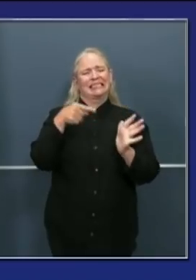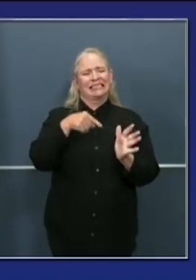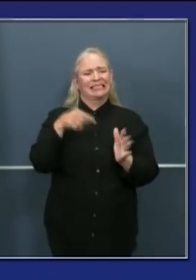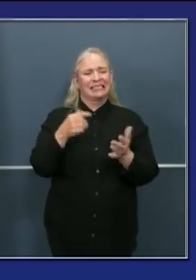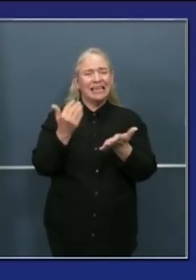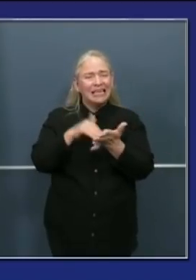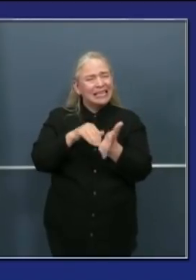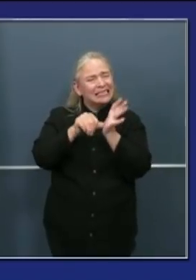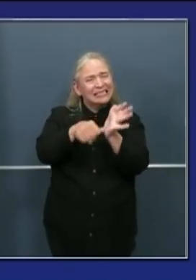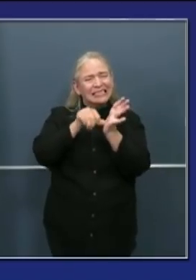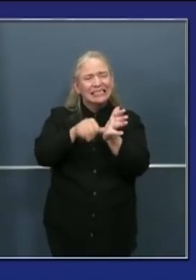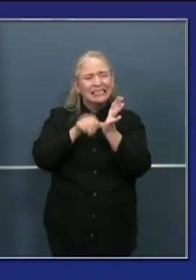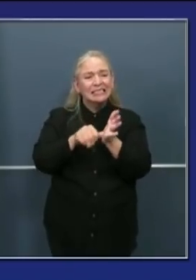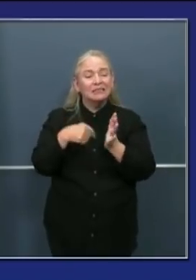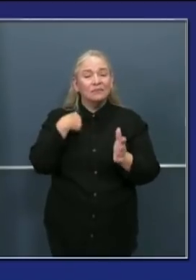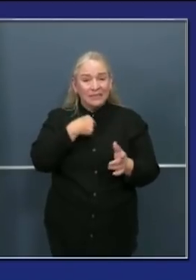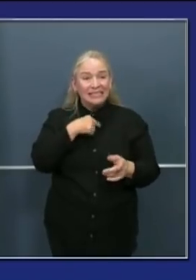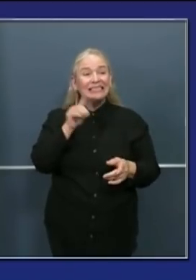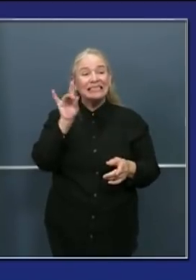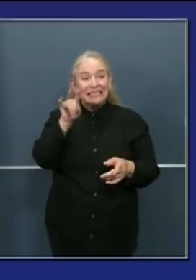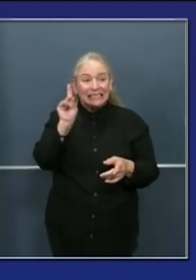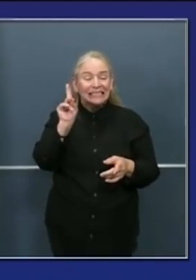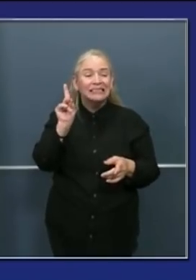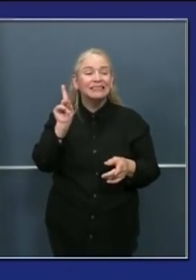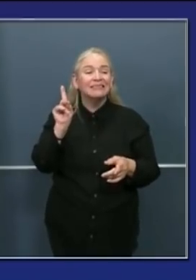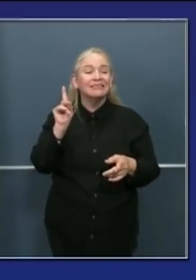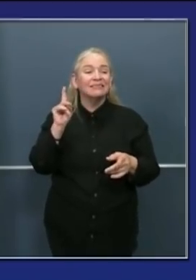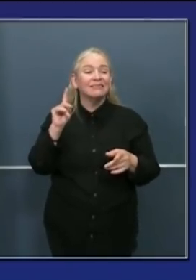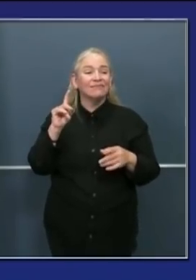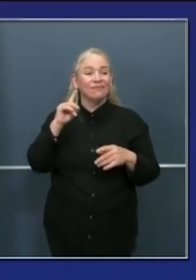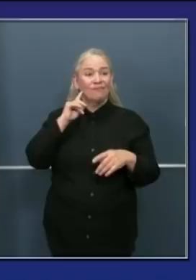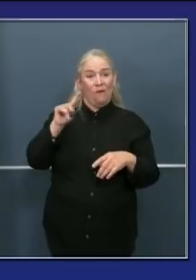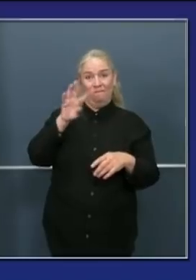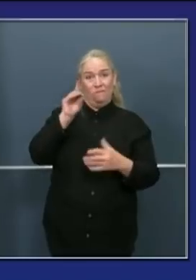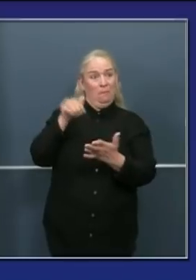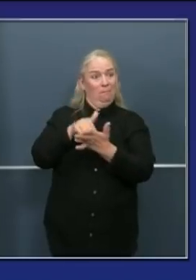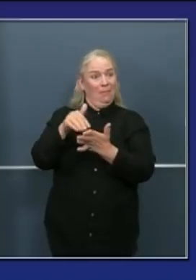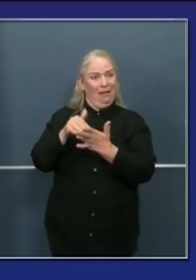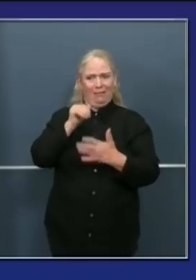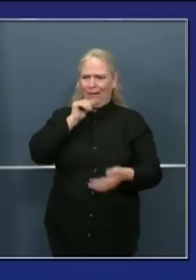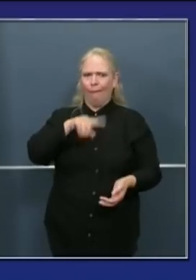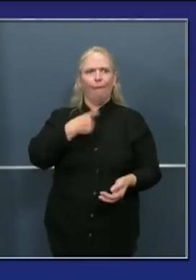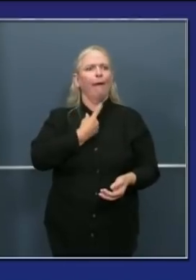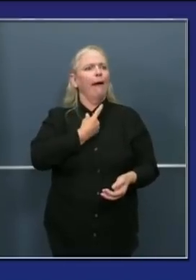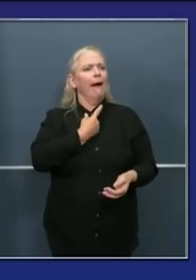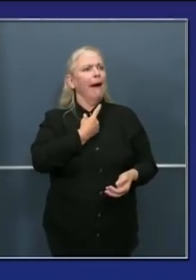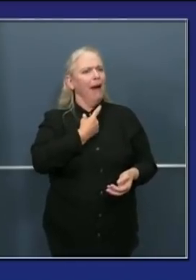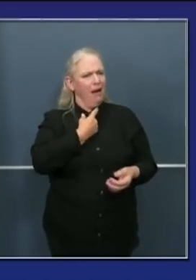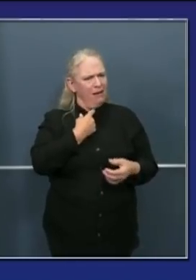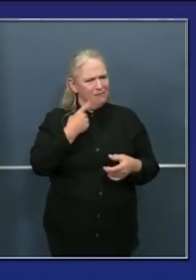MITIGATING THE SPREAD OF THIS DISEASE, I'LL REMIND YOU, WE DID AN INCREDIBLE JOB